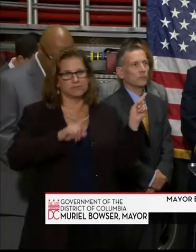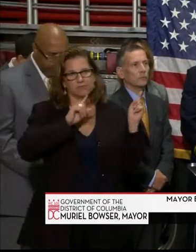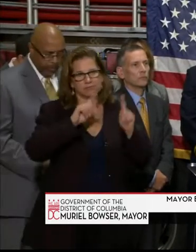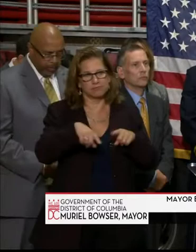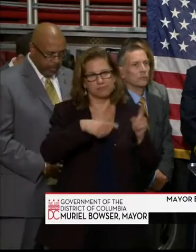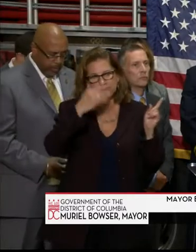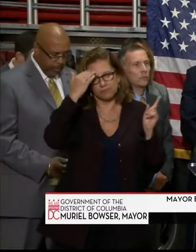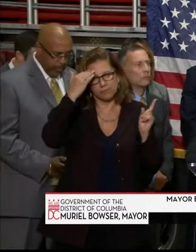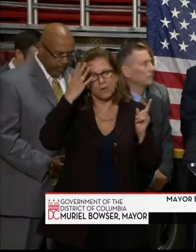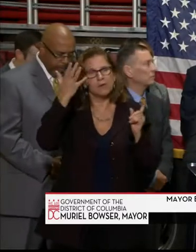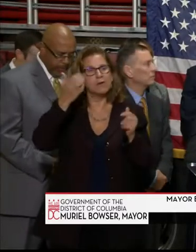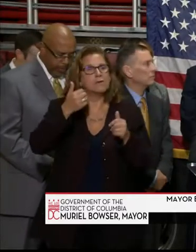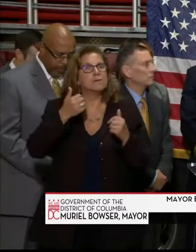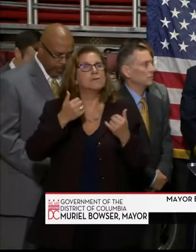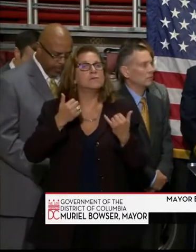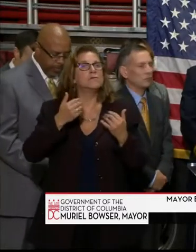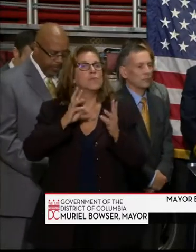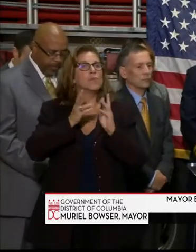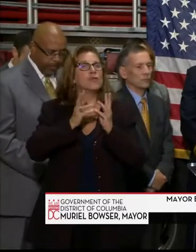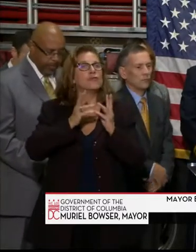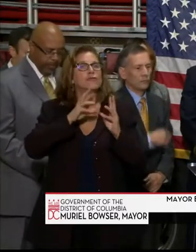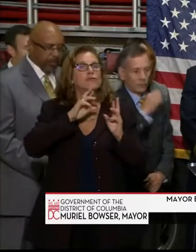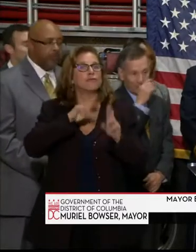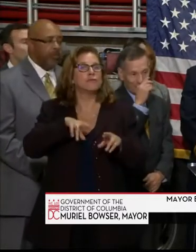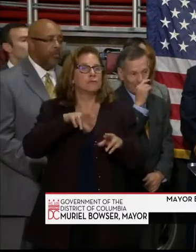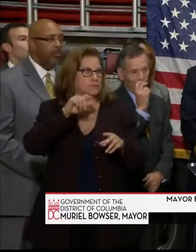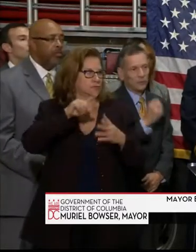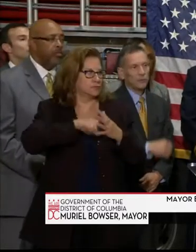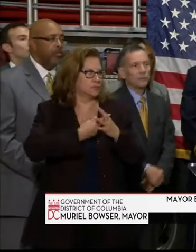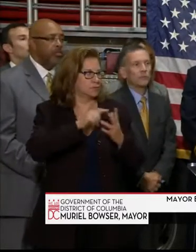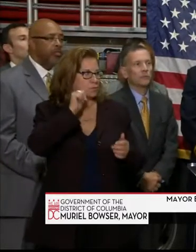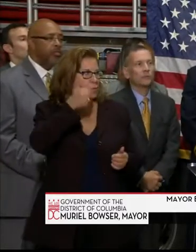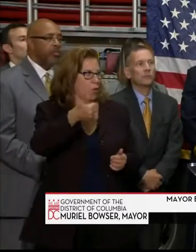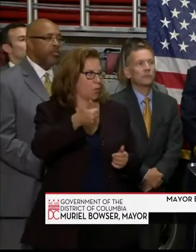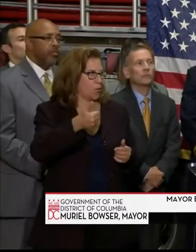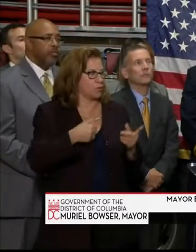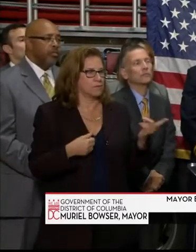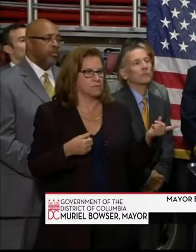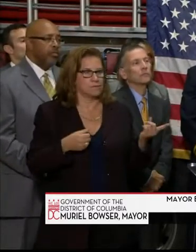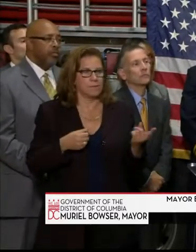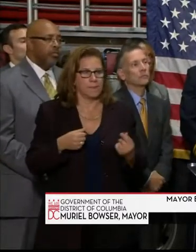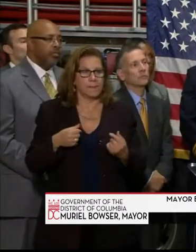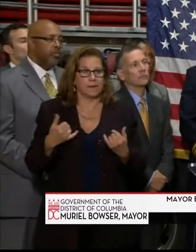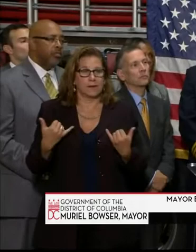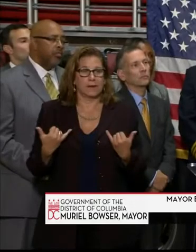BEGINNING TOMORROW. AND THEN WE WILL ANSWER YOUR QUESTION. >> SO THE CURRENT FORECAST, AND